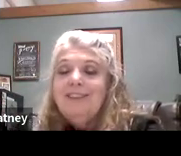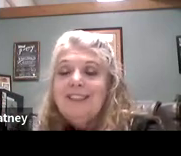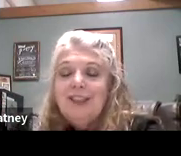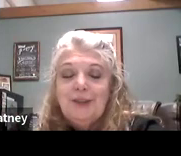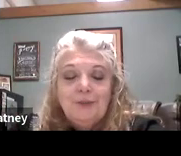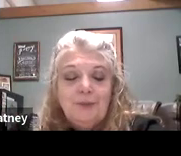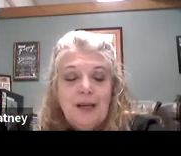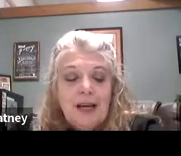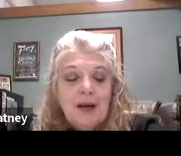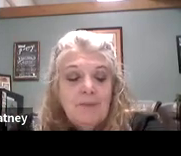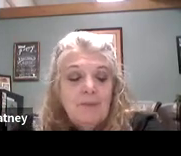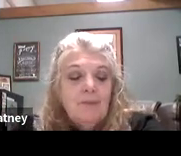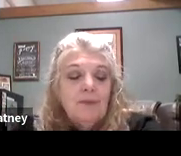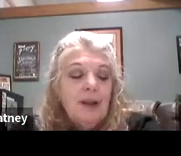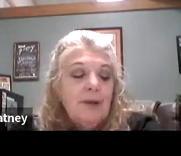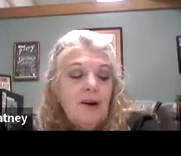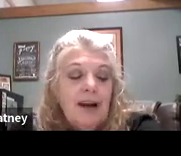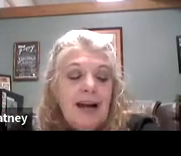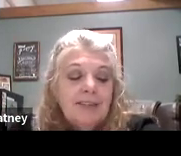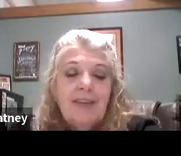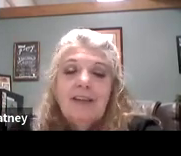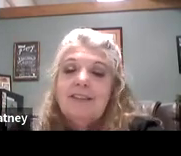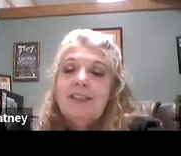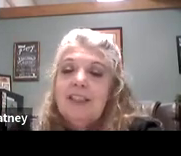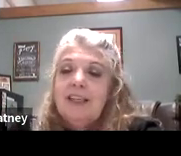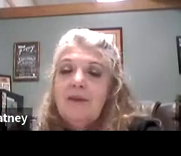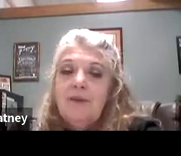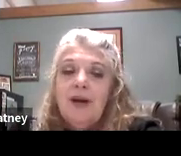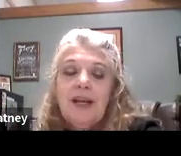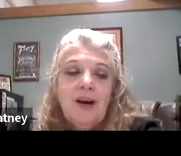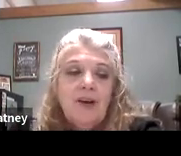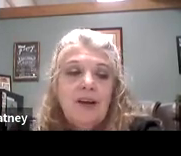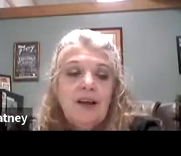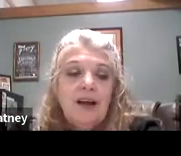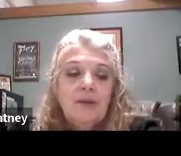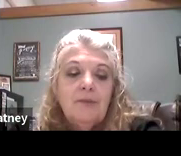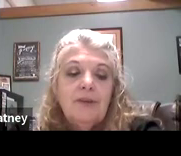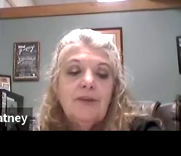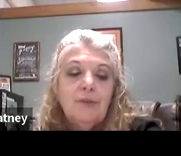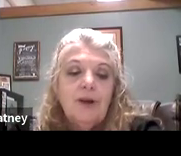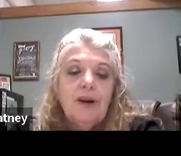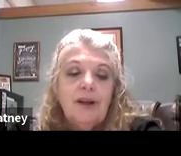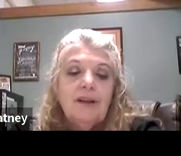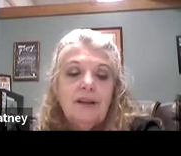So we work about and as Colin said it may seem like we're on calls together all the time. You guys are working on lots of different advocacy issues.